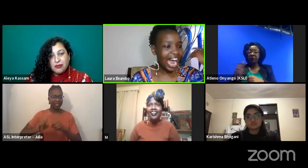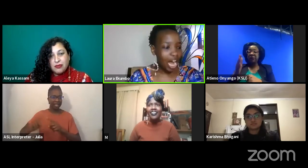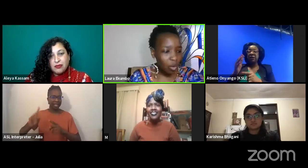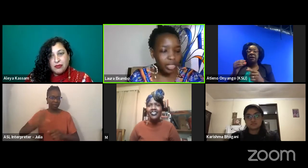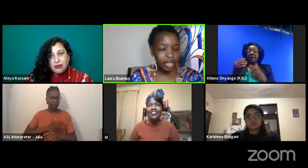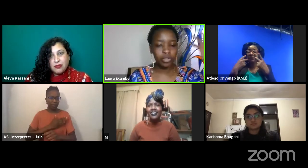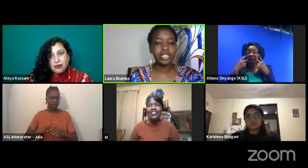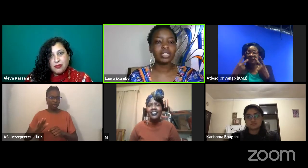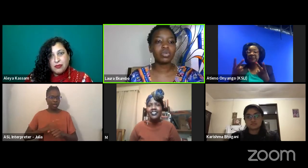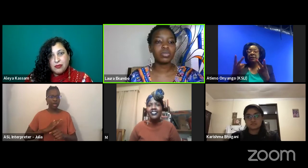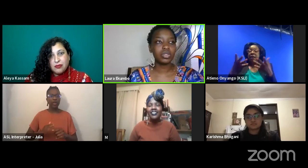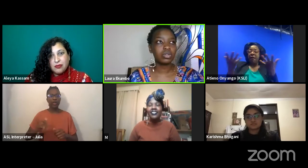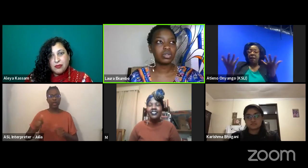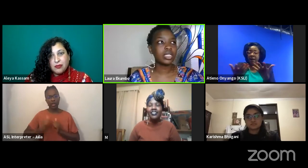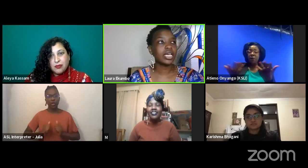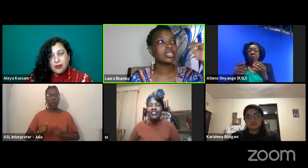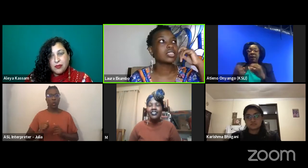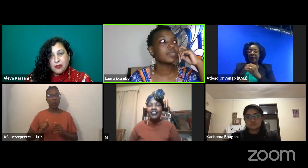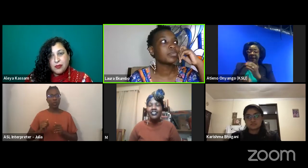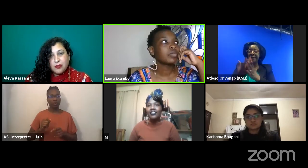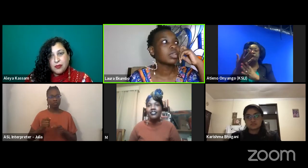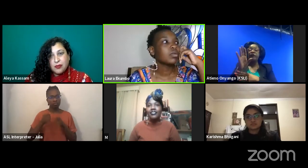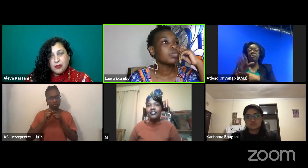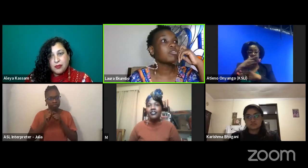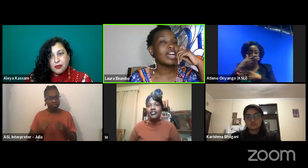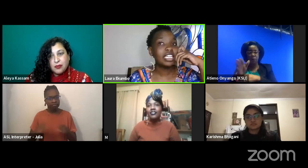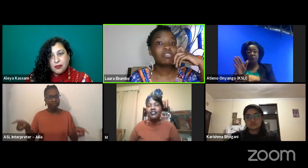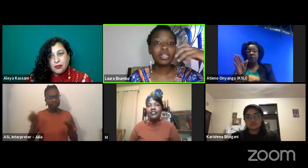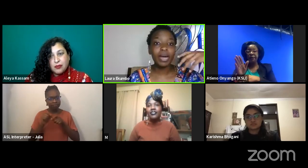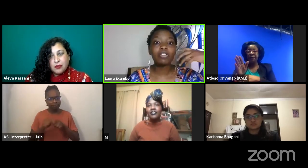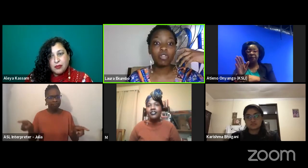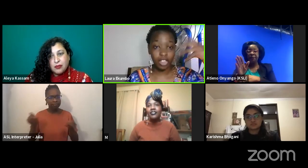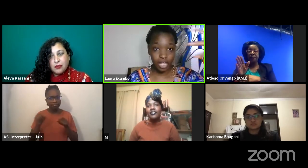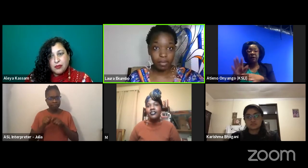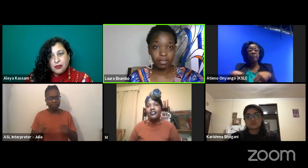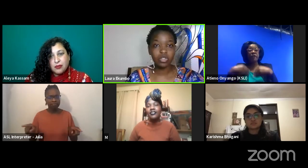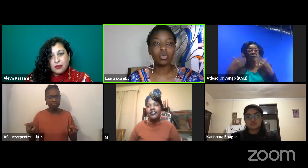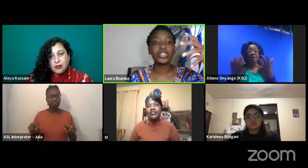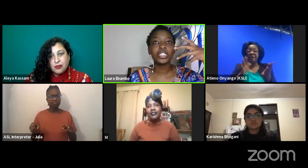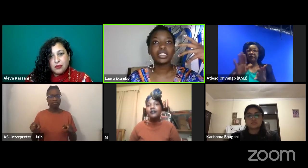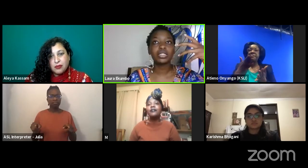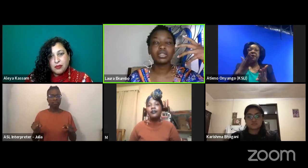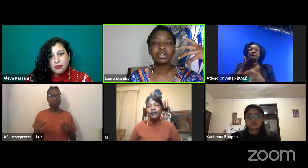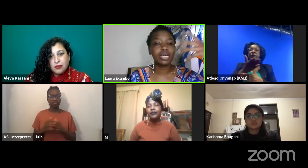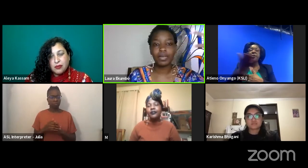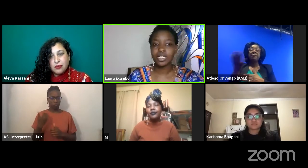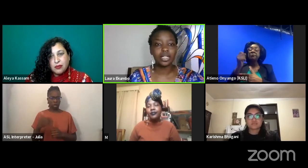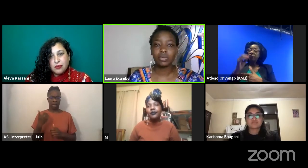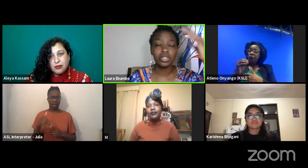how they're creating those musicals and providing feedback for them. So watching have a second,